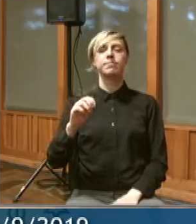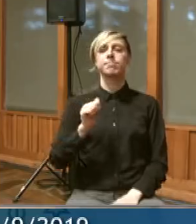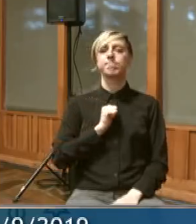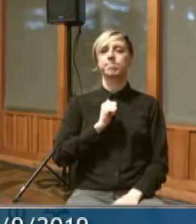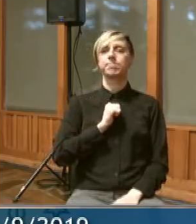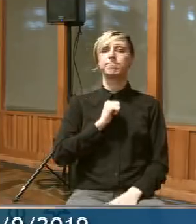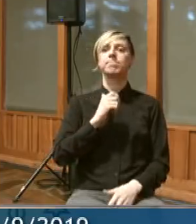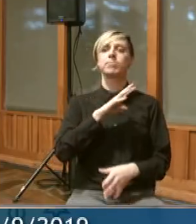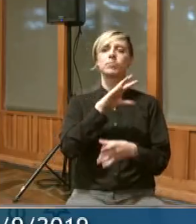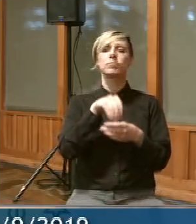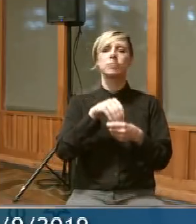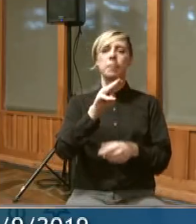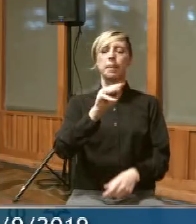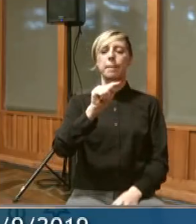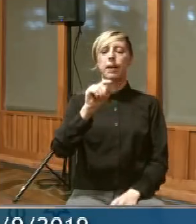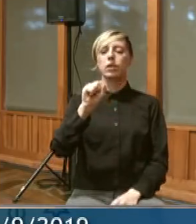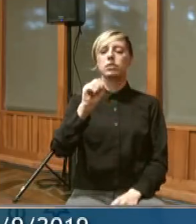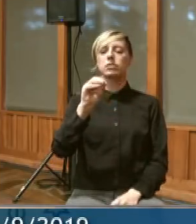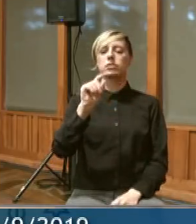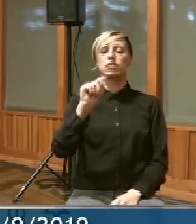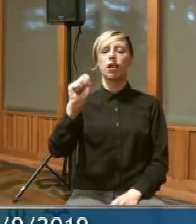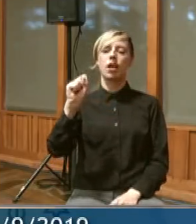GOOD EVENING. I'M EJOHN GRADVILLE ONE OF ABOUT